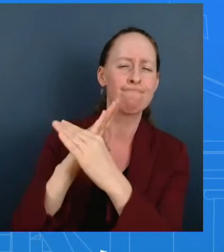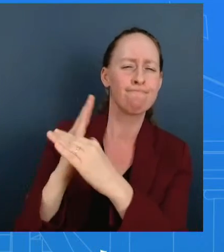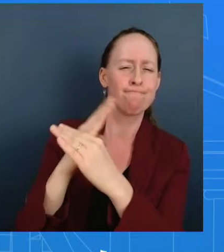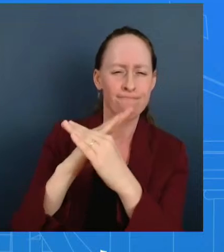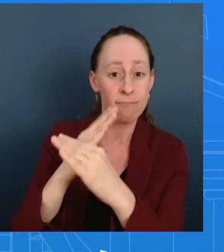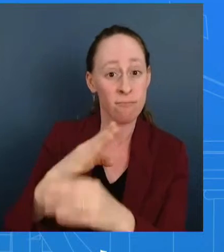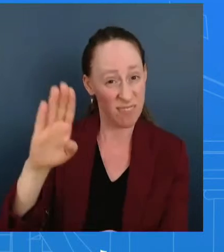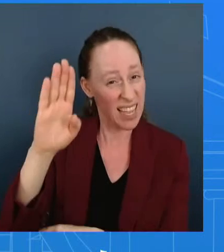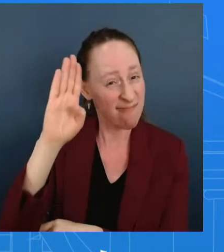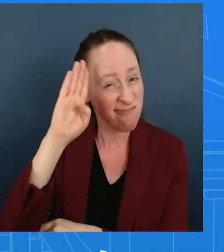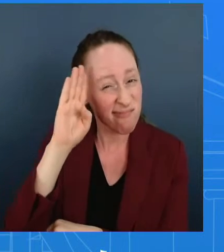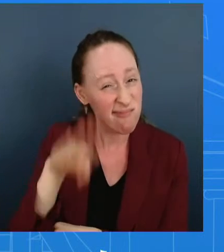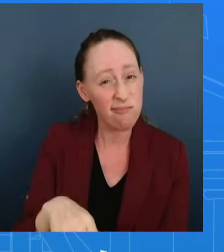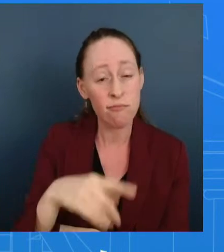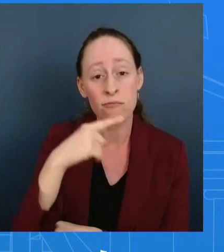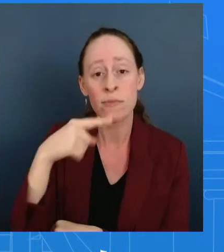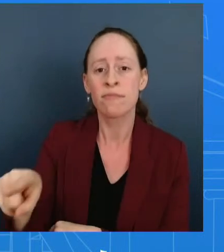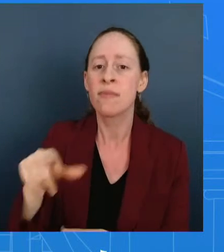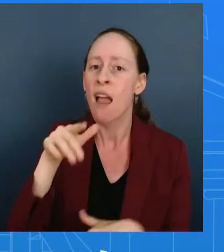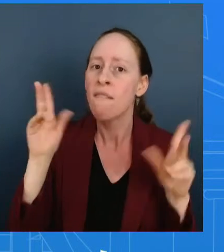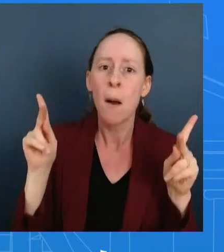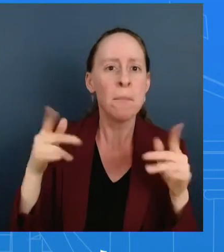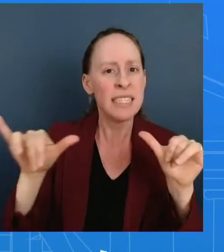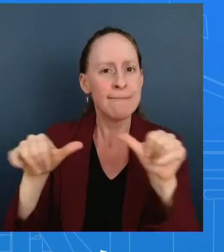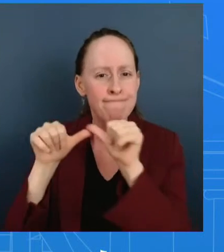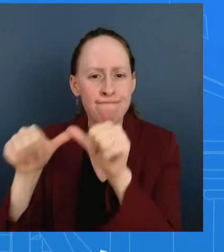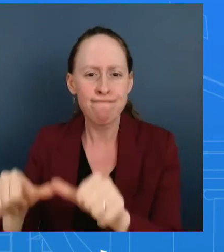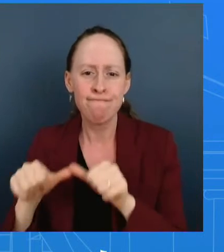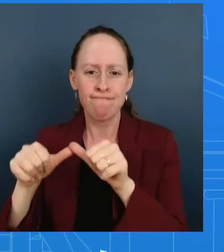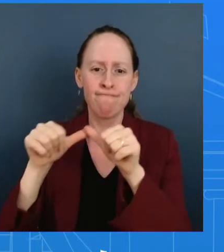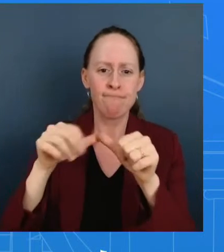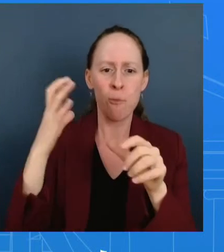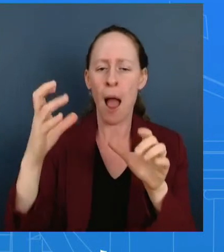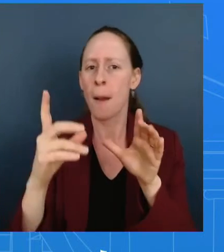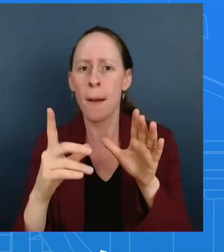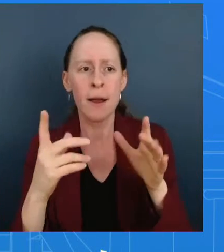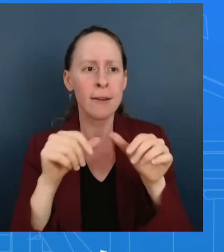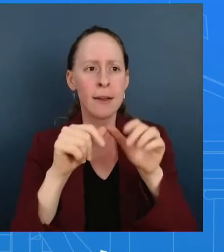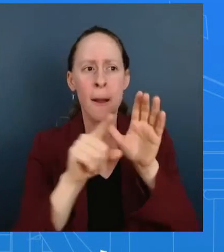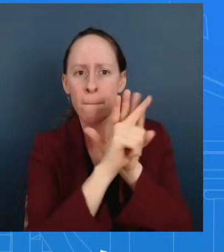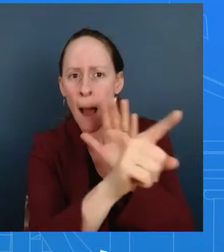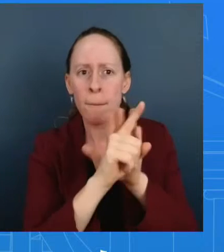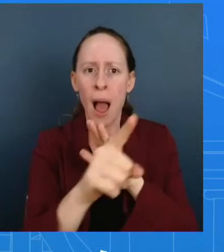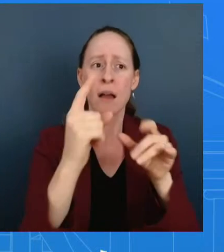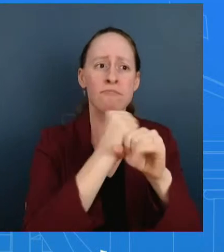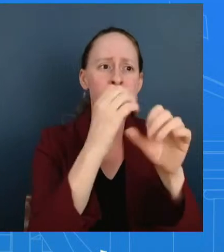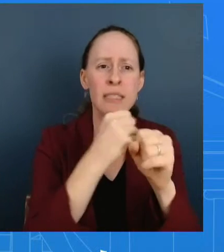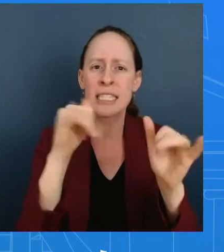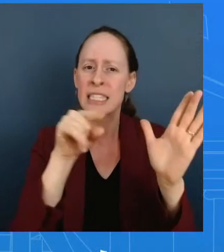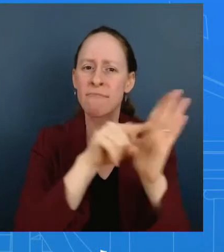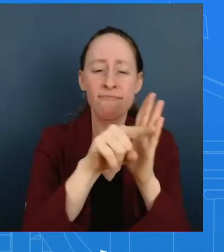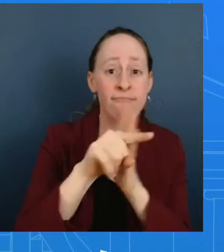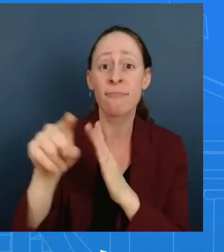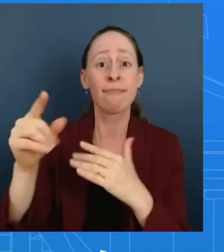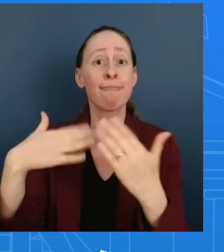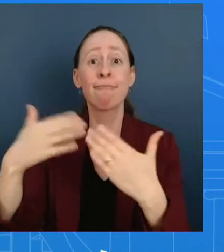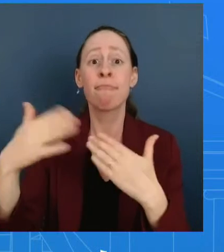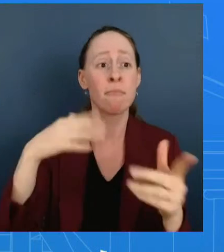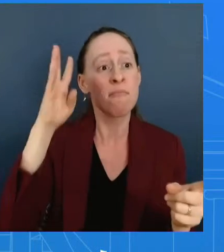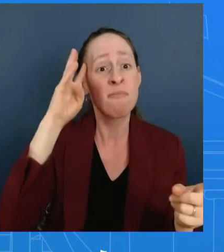and sending missiles at Ukrainian cities, including over just the past weekend, where they hit a hospital -- a children's hospital. Russia has ramped up its campaign